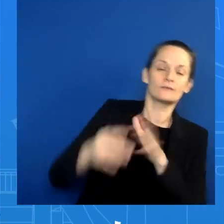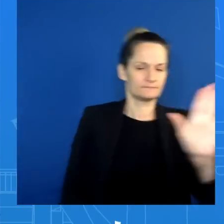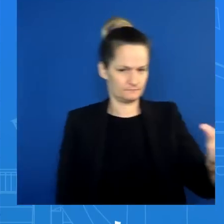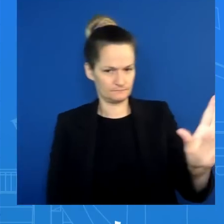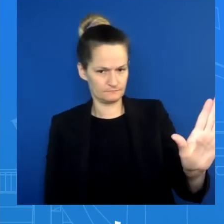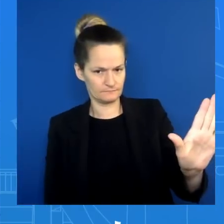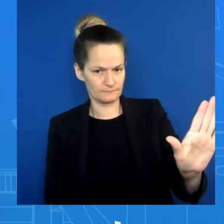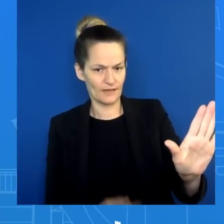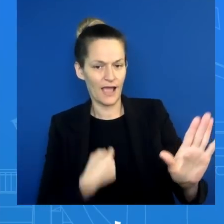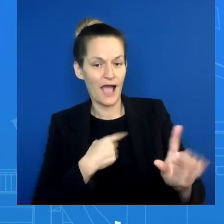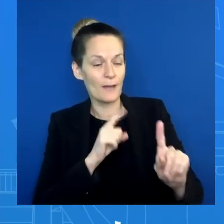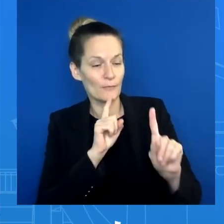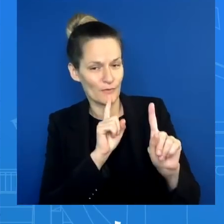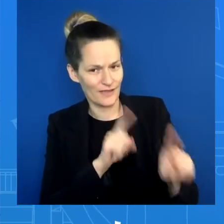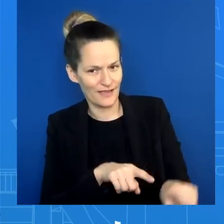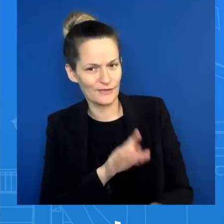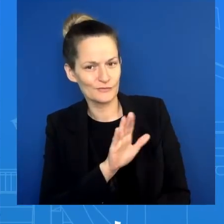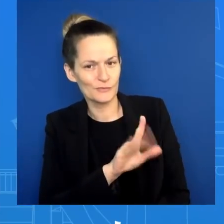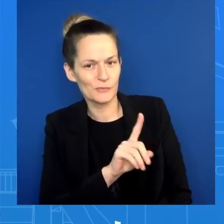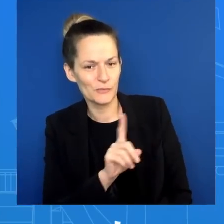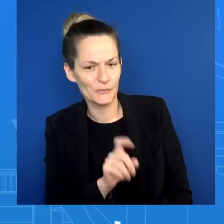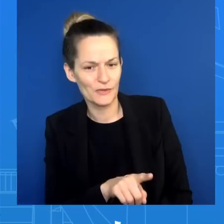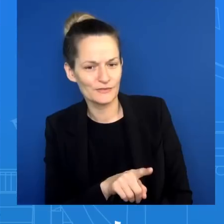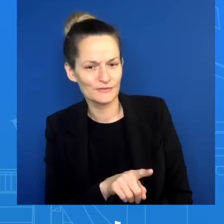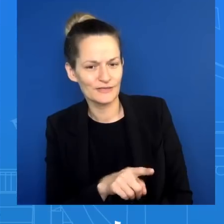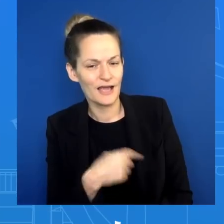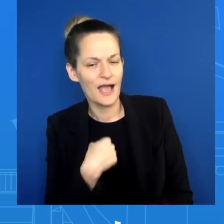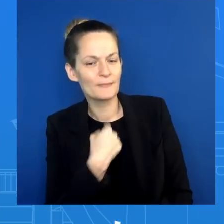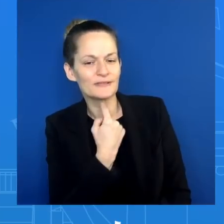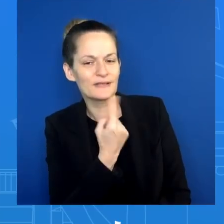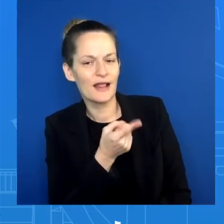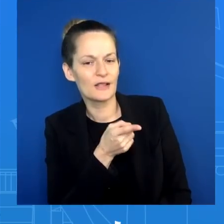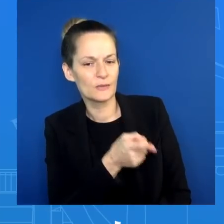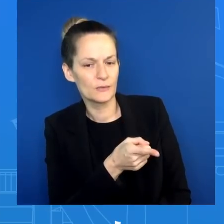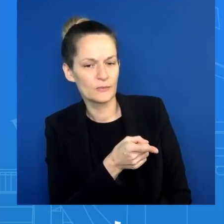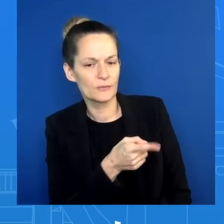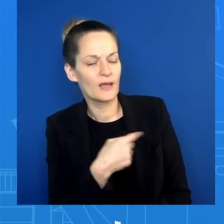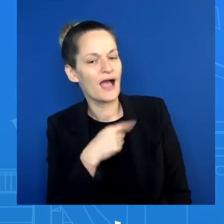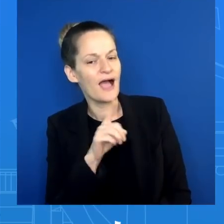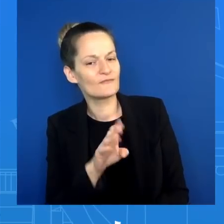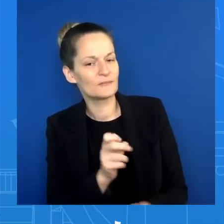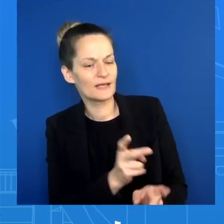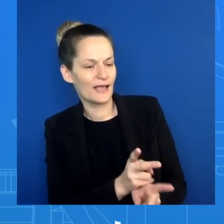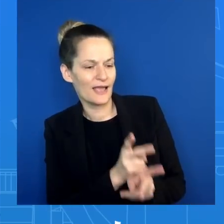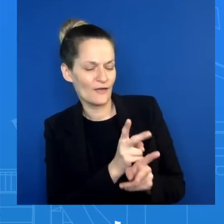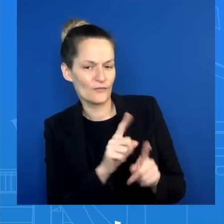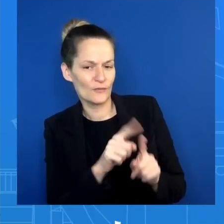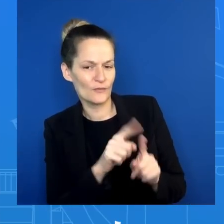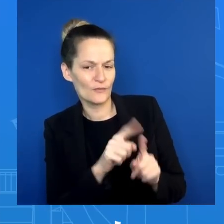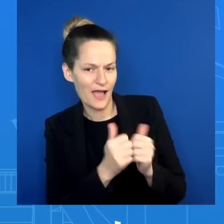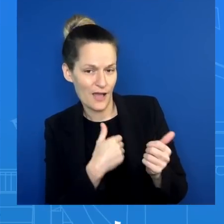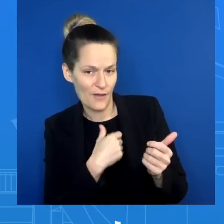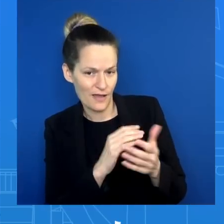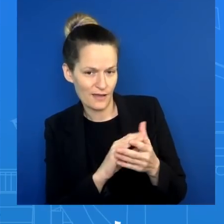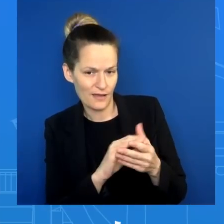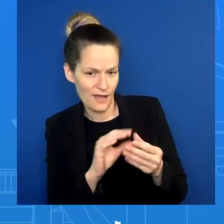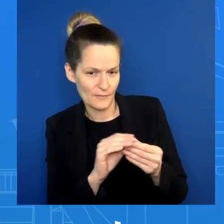I need to be careful on what I say. Look, the person the president loves to go out there and meet with the American people,